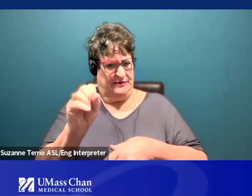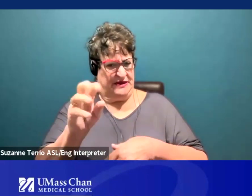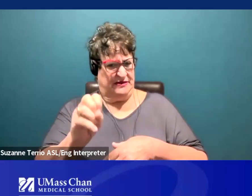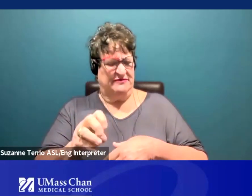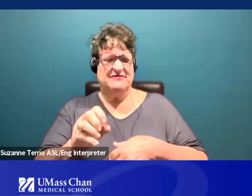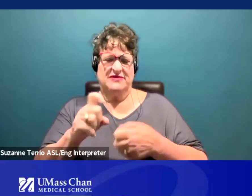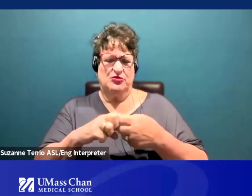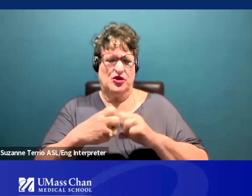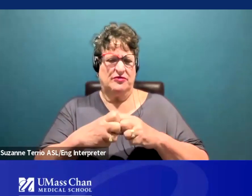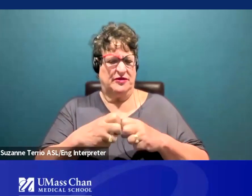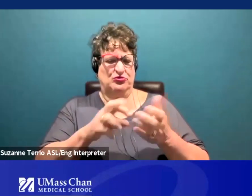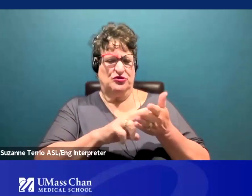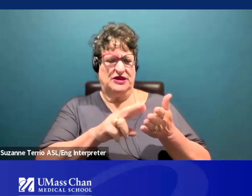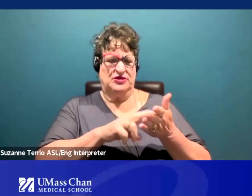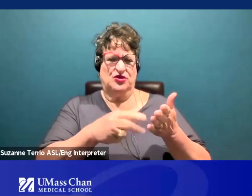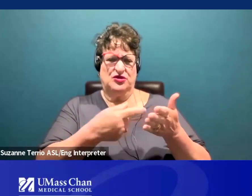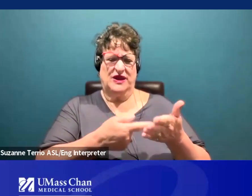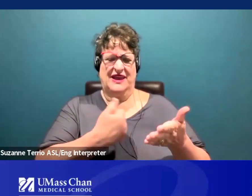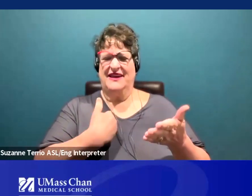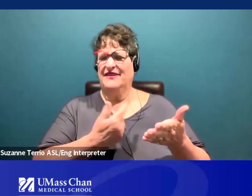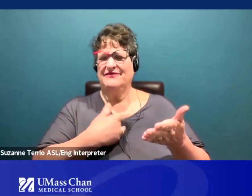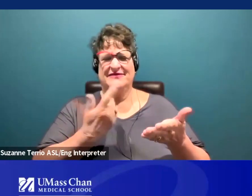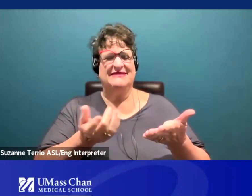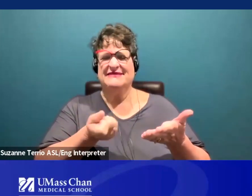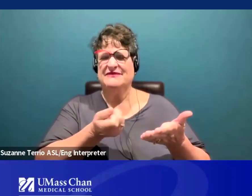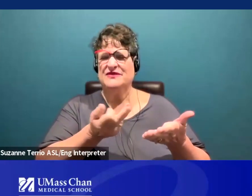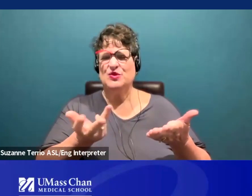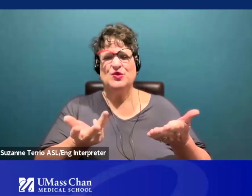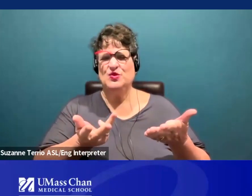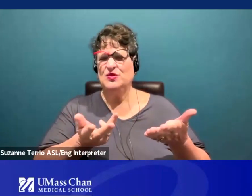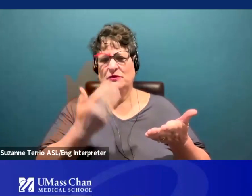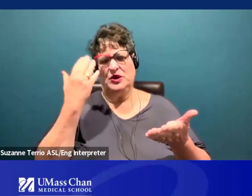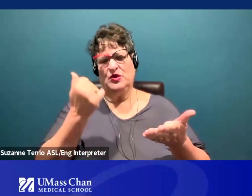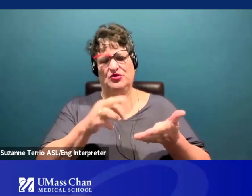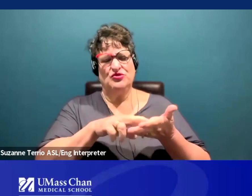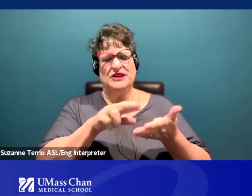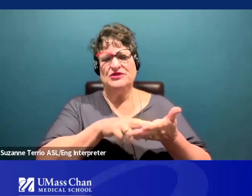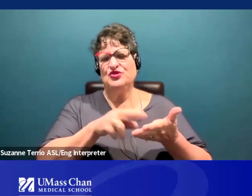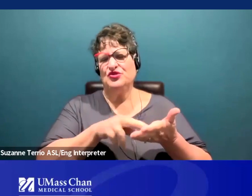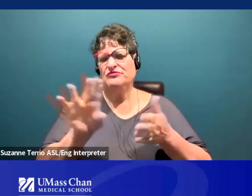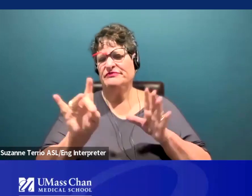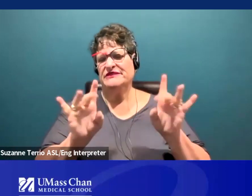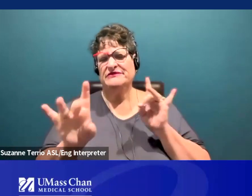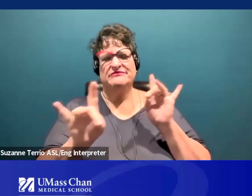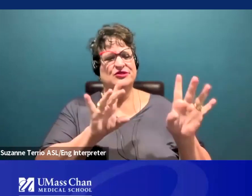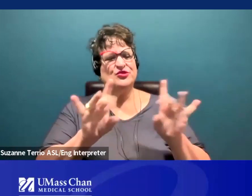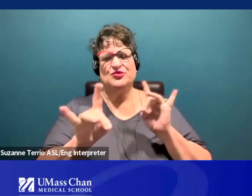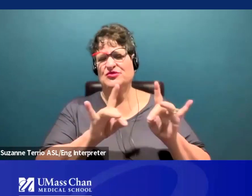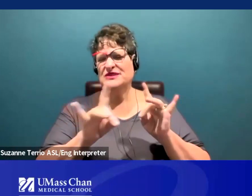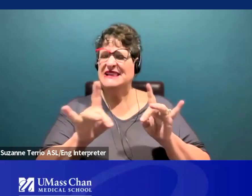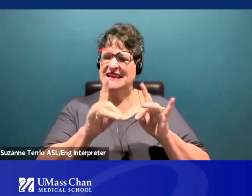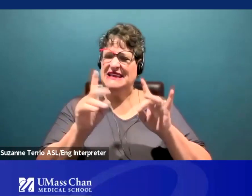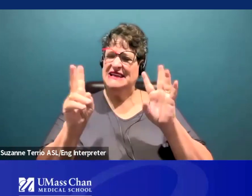pretty scarce because researchers decide what they want to research. Unless you have someone like Robyn at Brandeis who's saying,